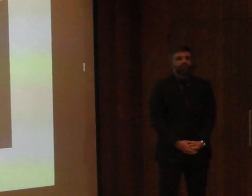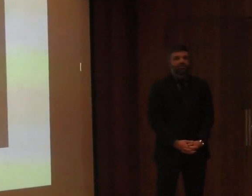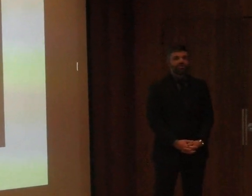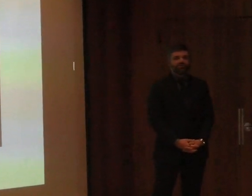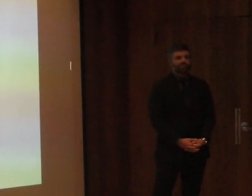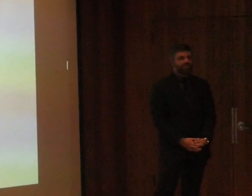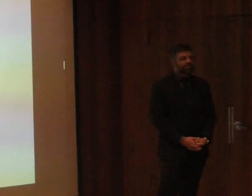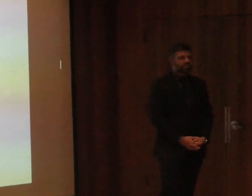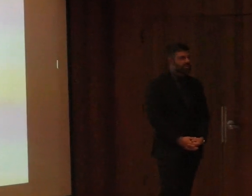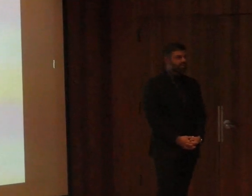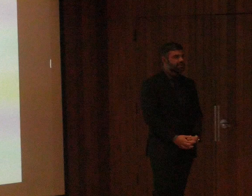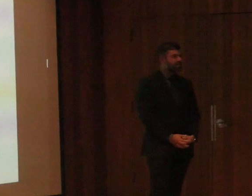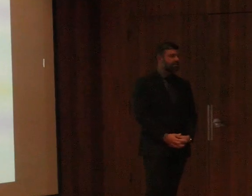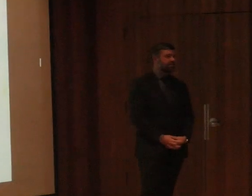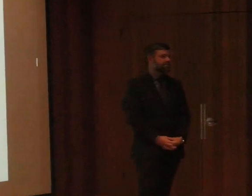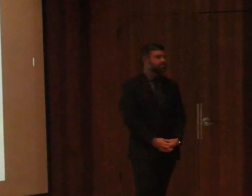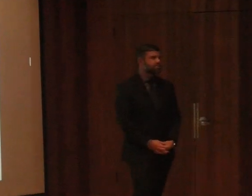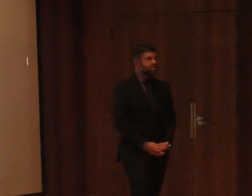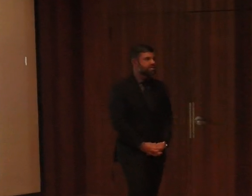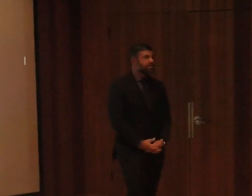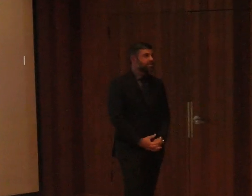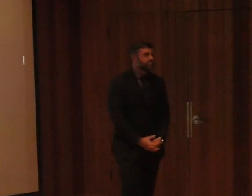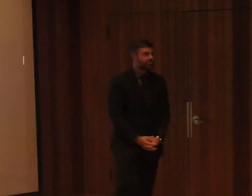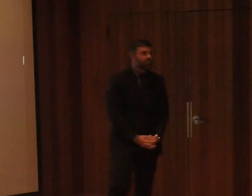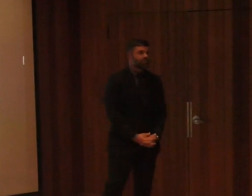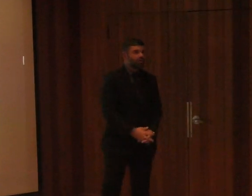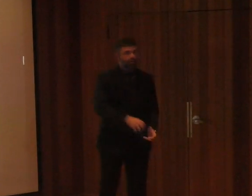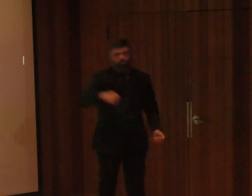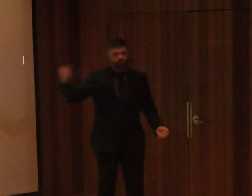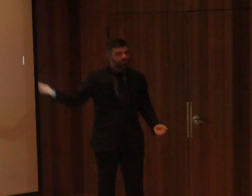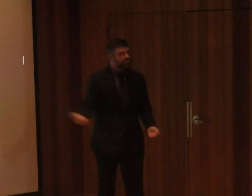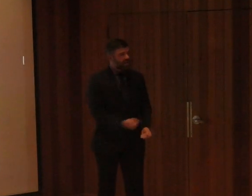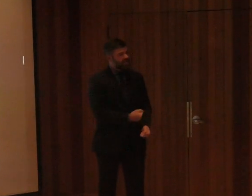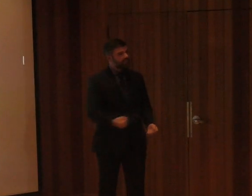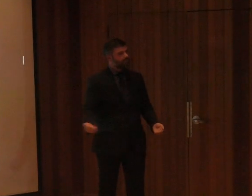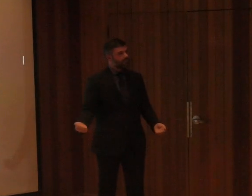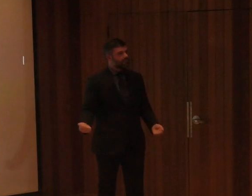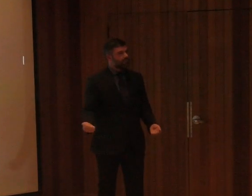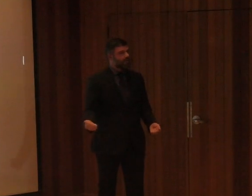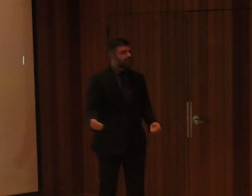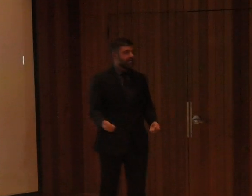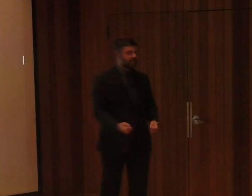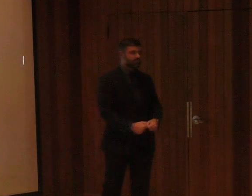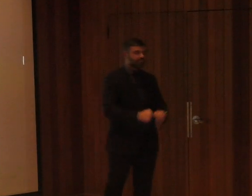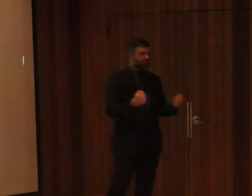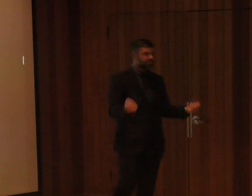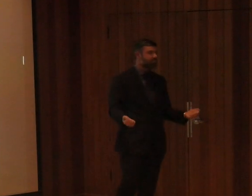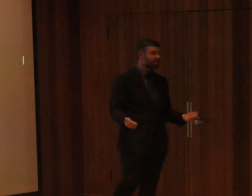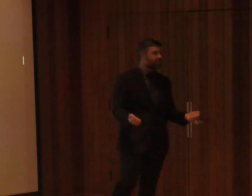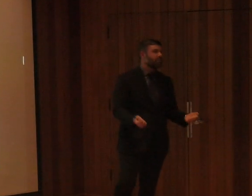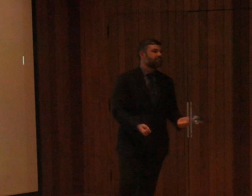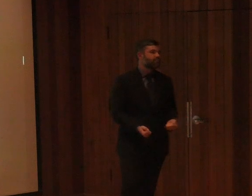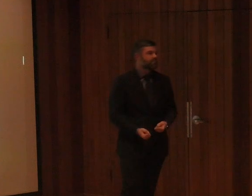I don't think she fully understands it. I think that she is ripped back and forth, right? And that's supposed to be a metaphor